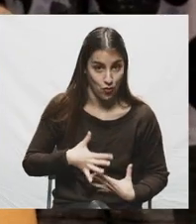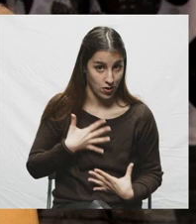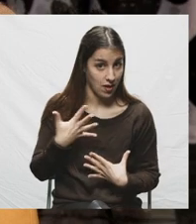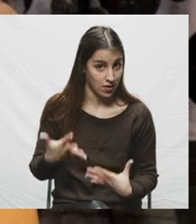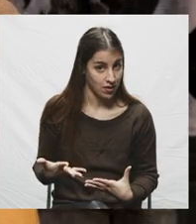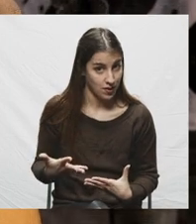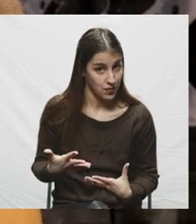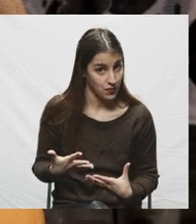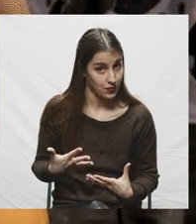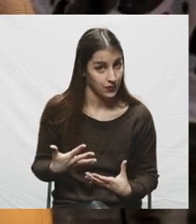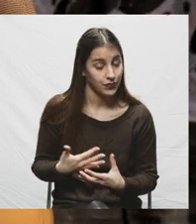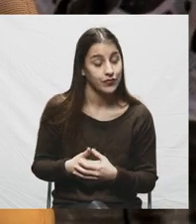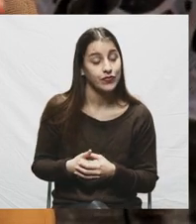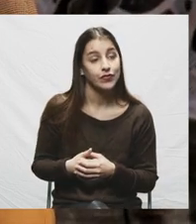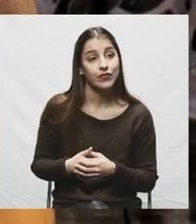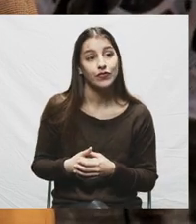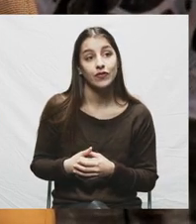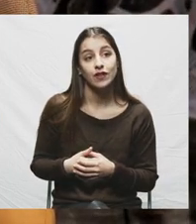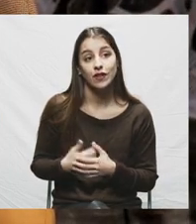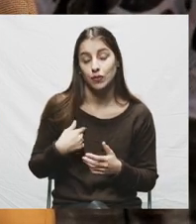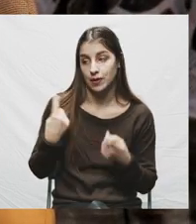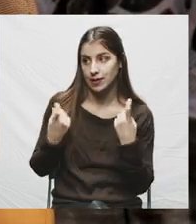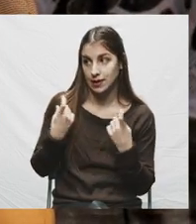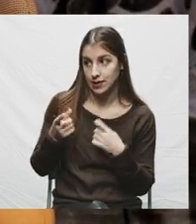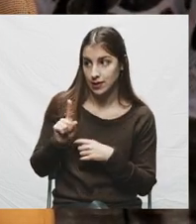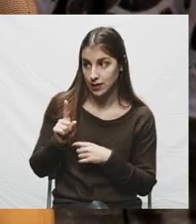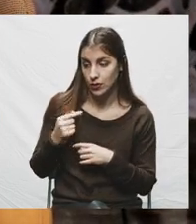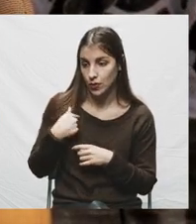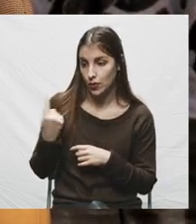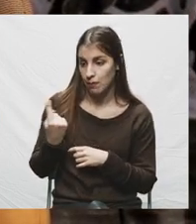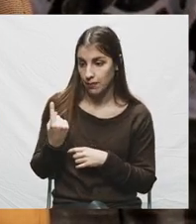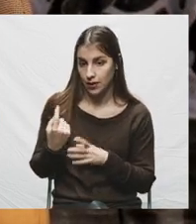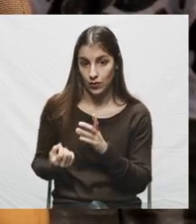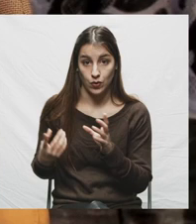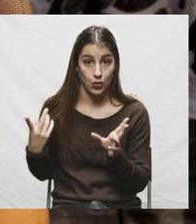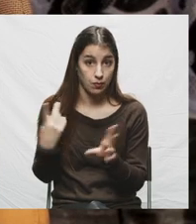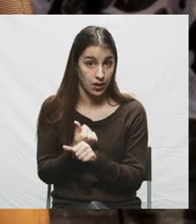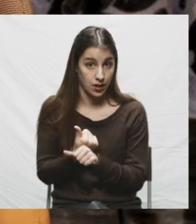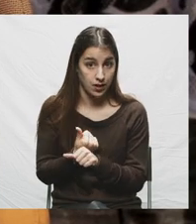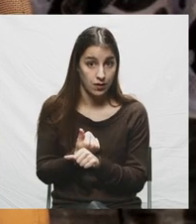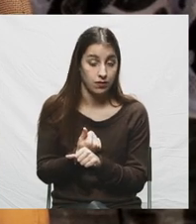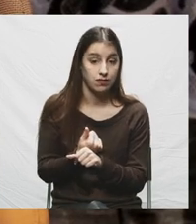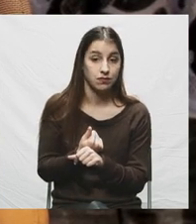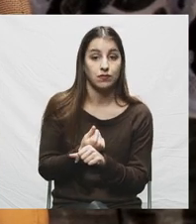And, since I have many vynil records I didn’t listen in a long time, I got a desire and I thought “I have to buy a turntable", cause I don’t have one in years,